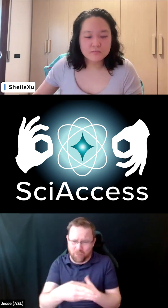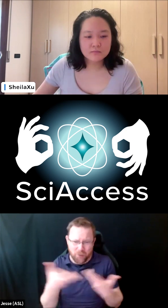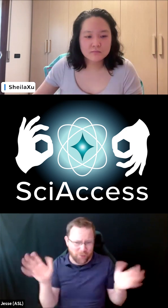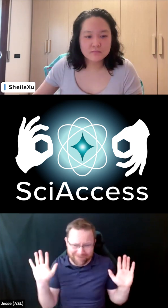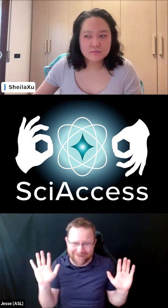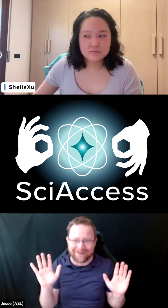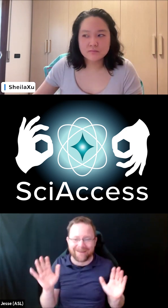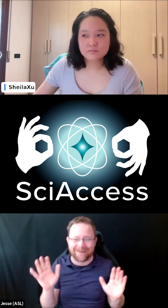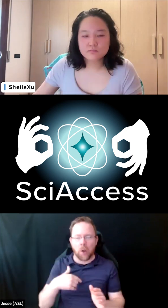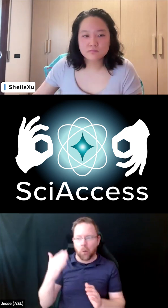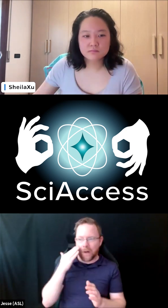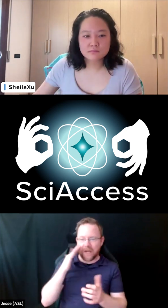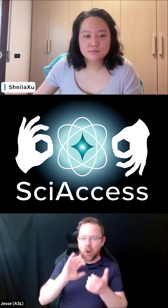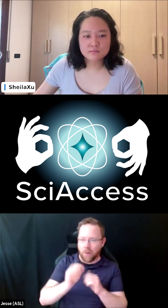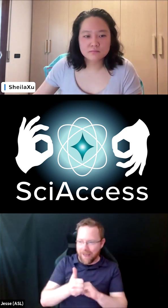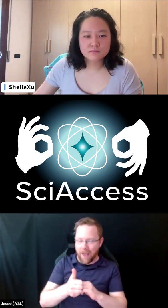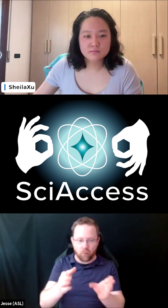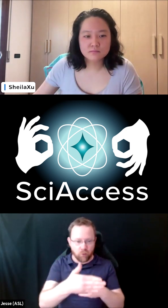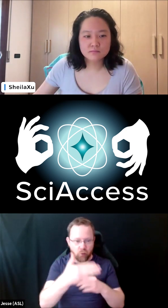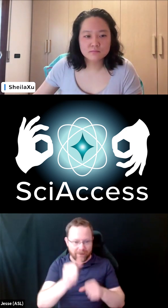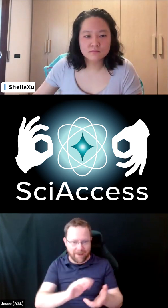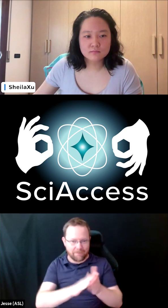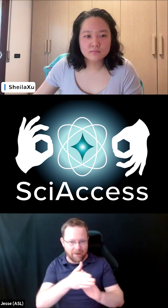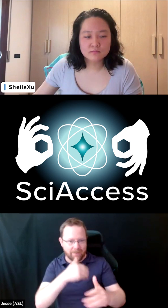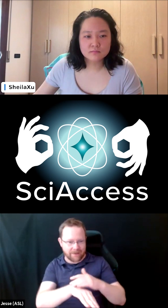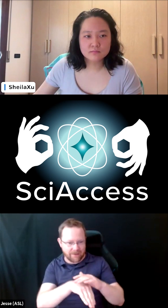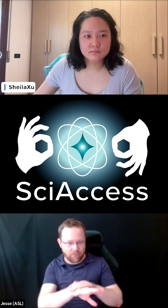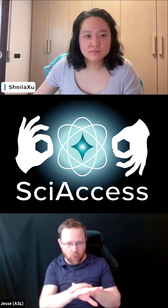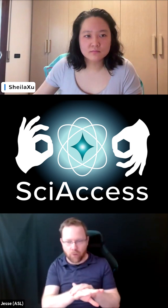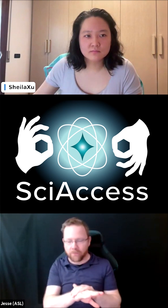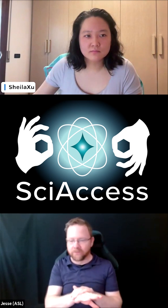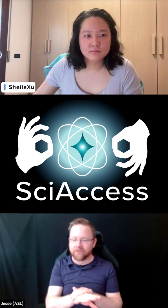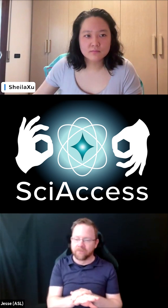And we know how to make laboratories accessible,